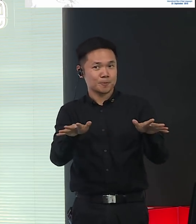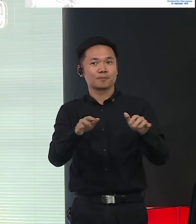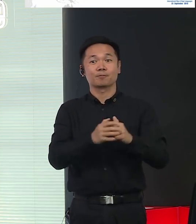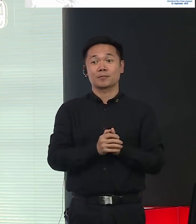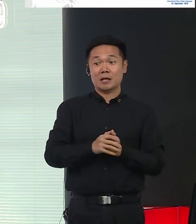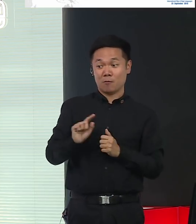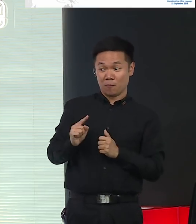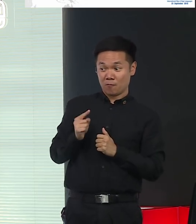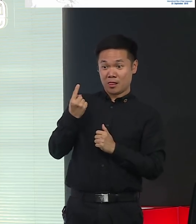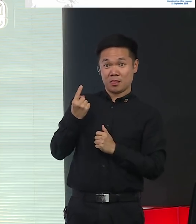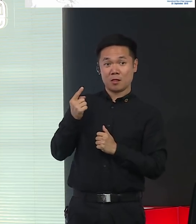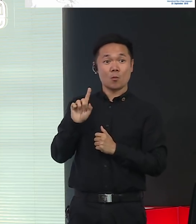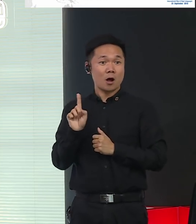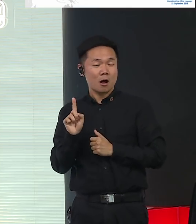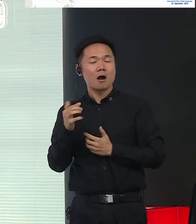This movement was followed by 186 different municipalities.